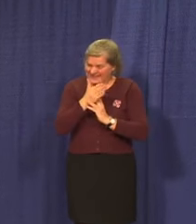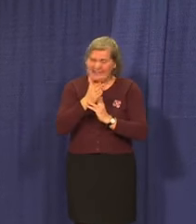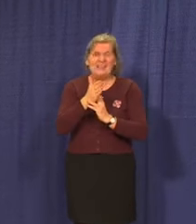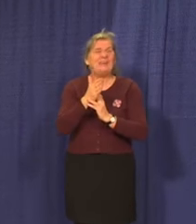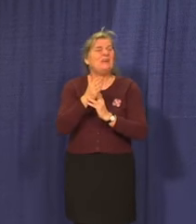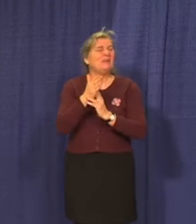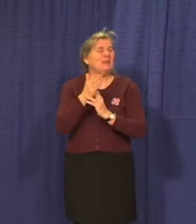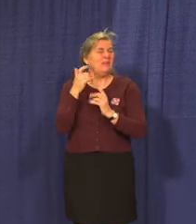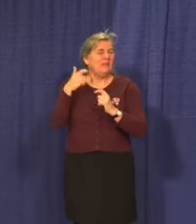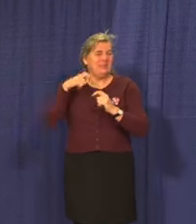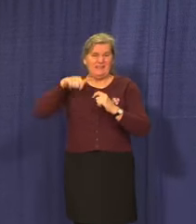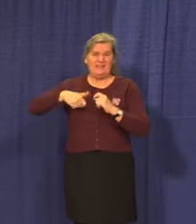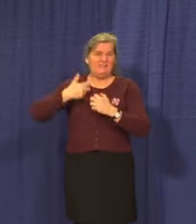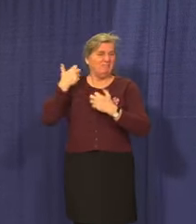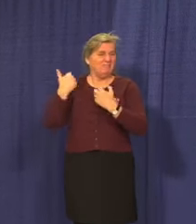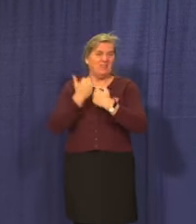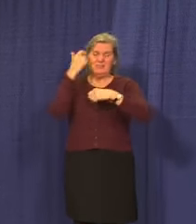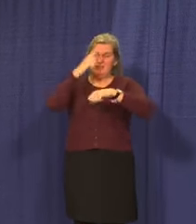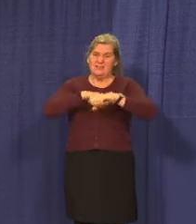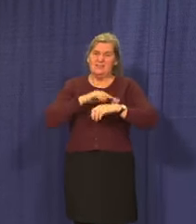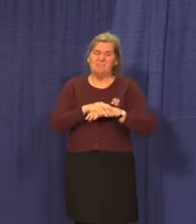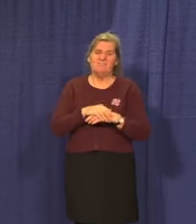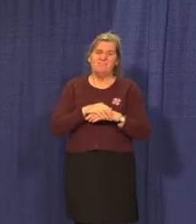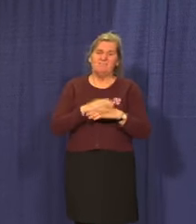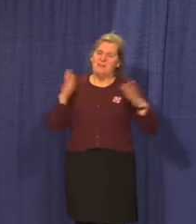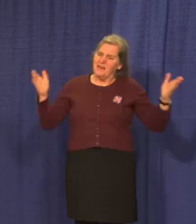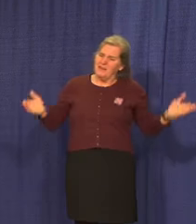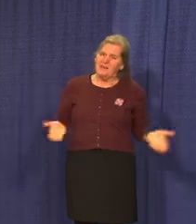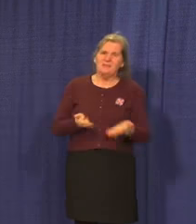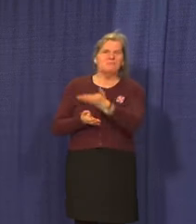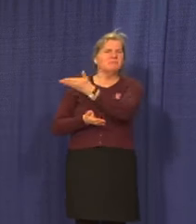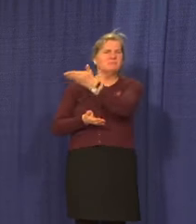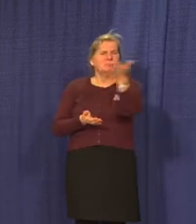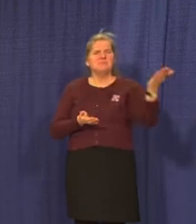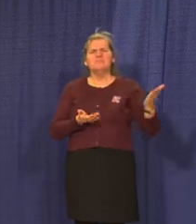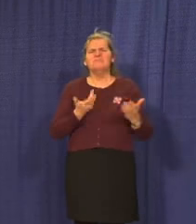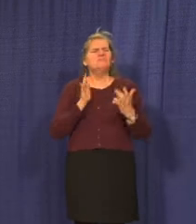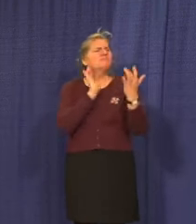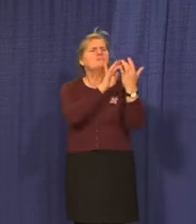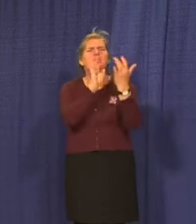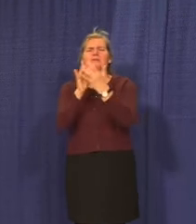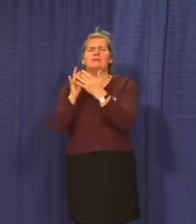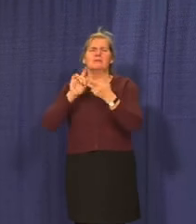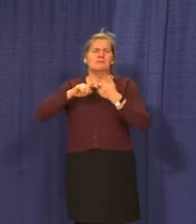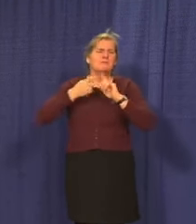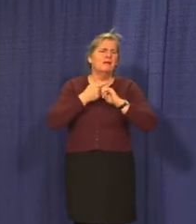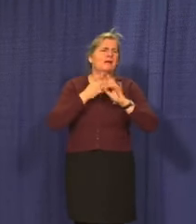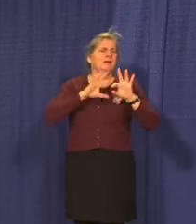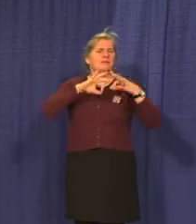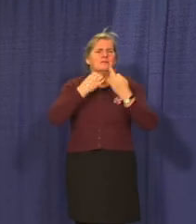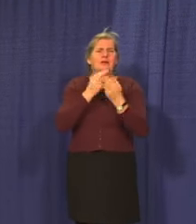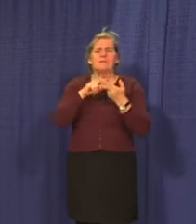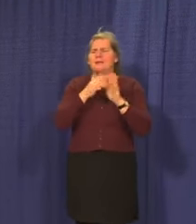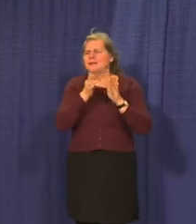CHALLENGING TIMES. I URGE ALL YUKONERS TO CONTINUE TO REACH OUT TO LOVED ONES, TO FRIENDS, TO NEIGHBOURS, SUPPORT